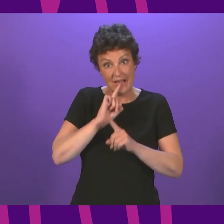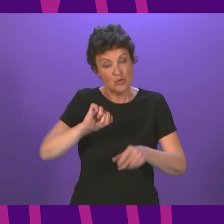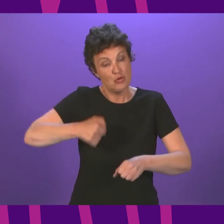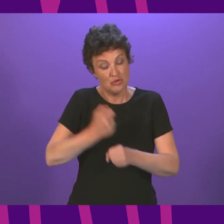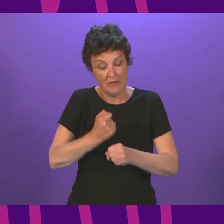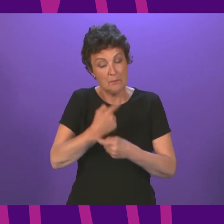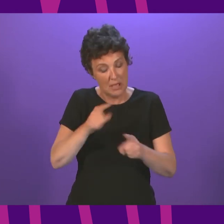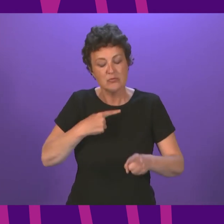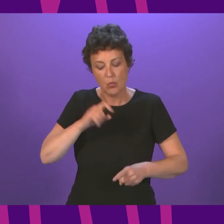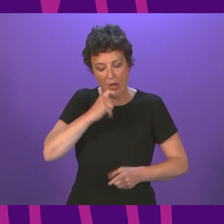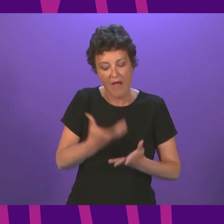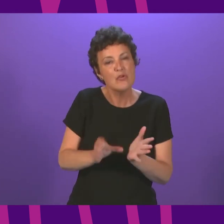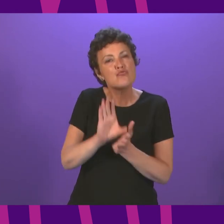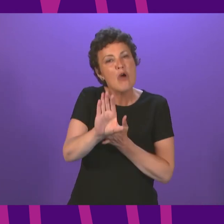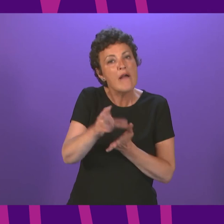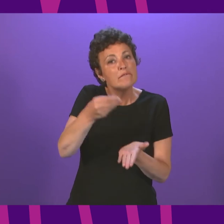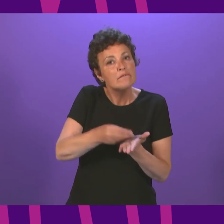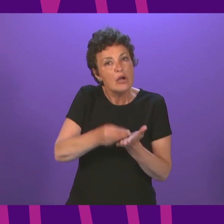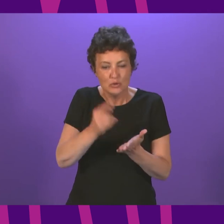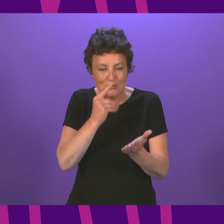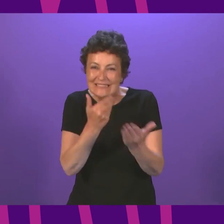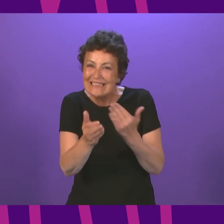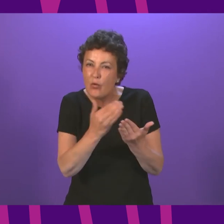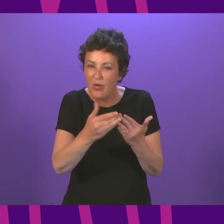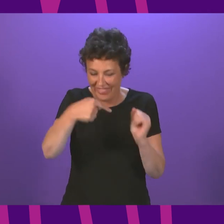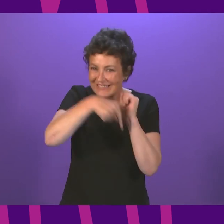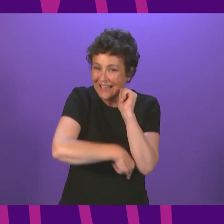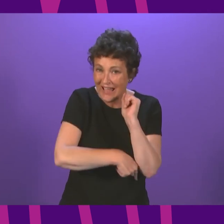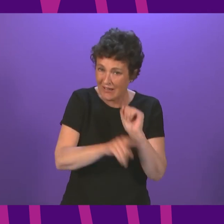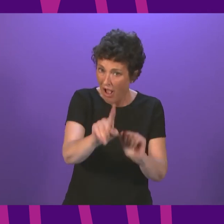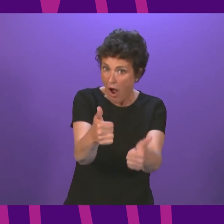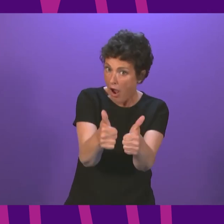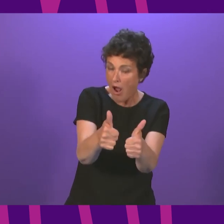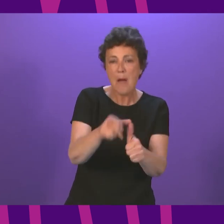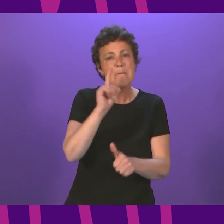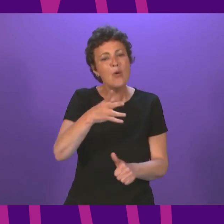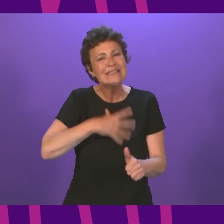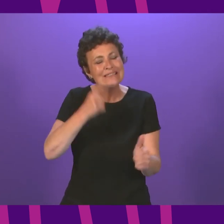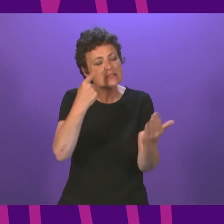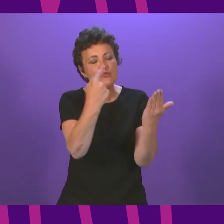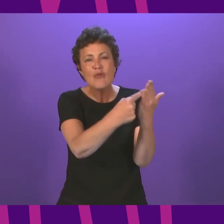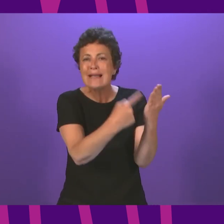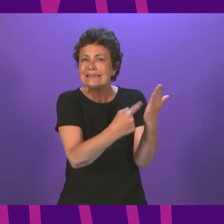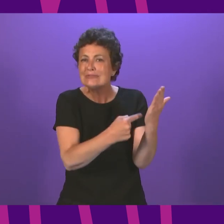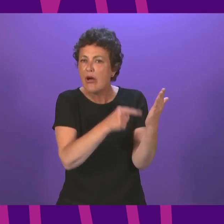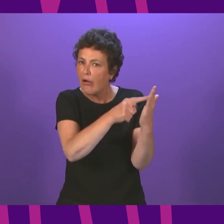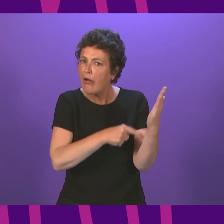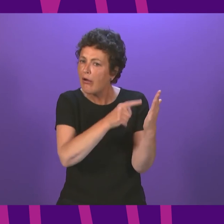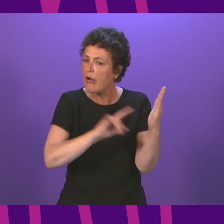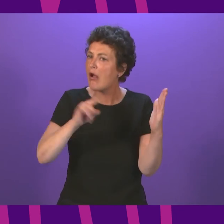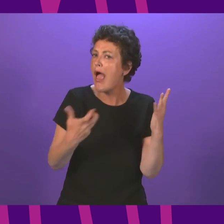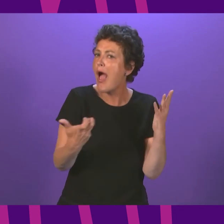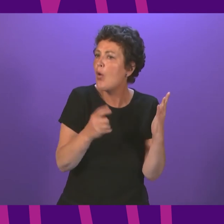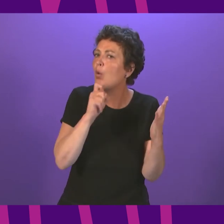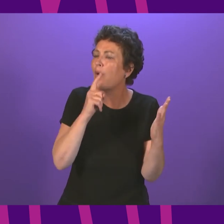about my support for his licensing amendment today but I did not get a word of thanks from